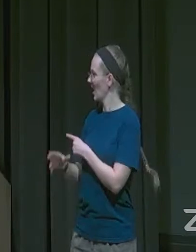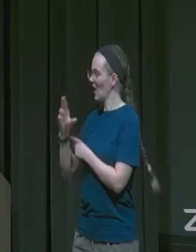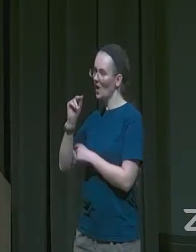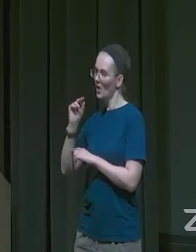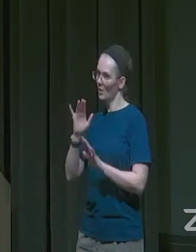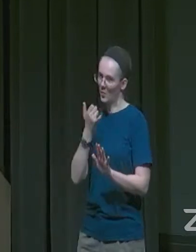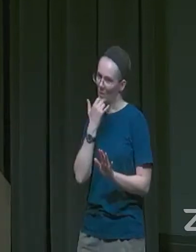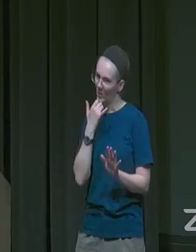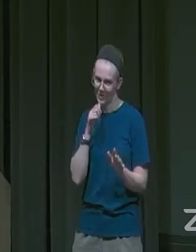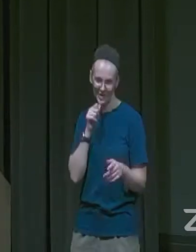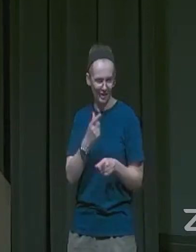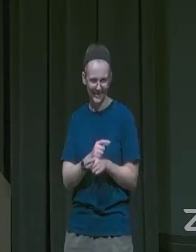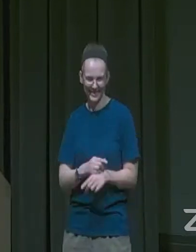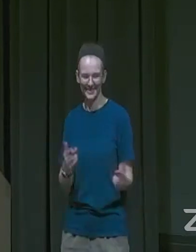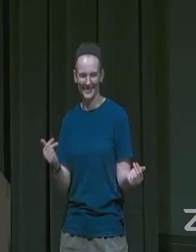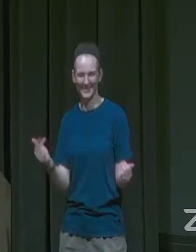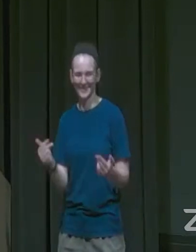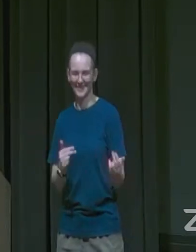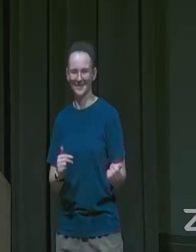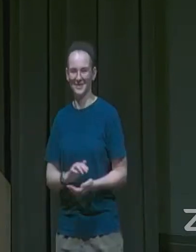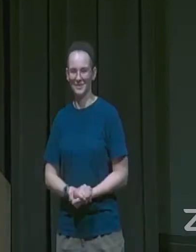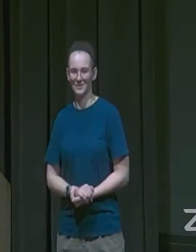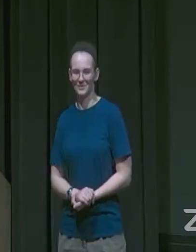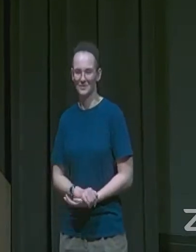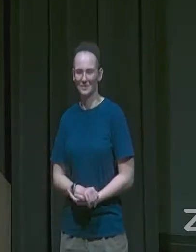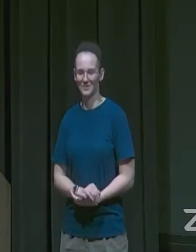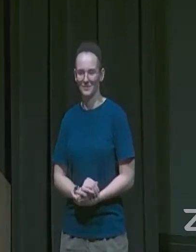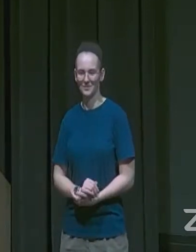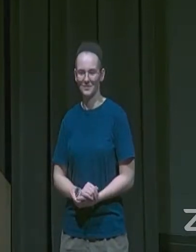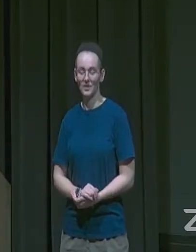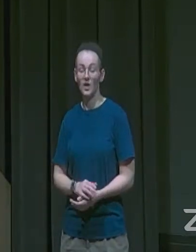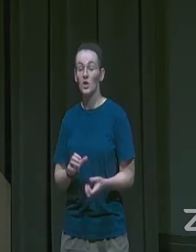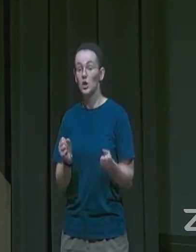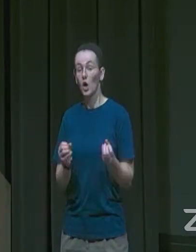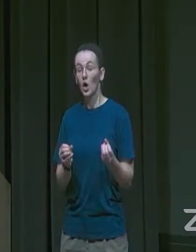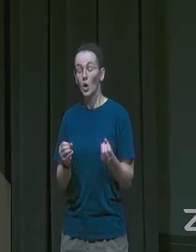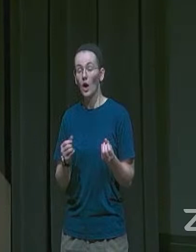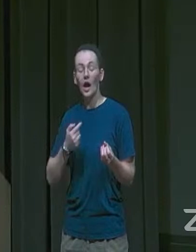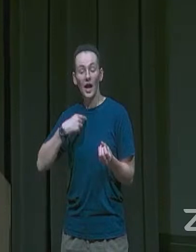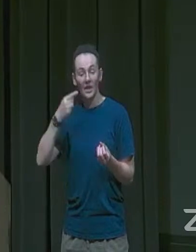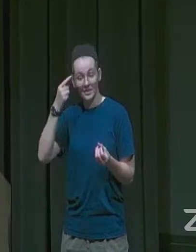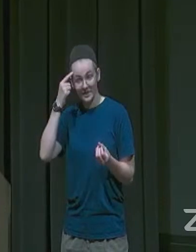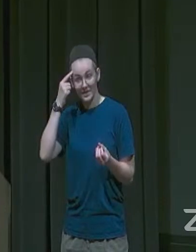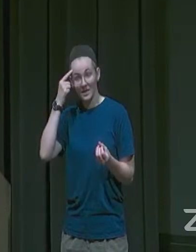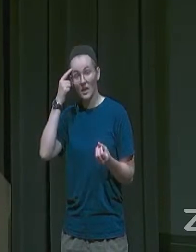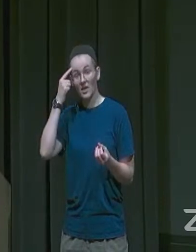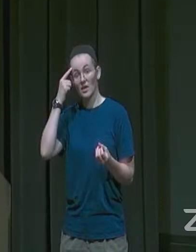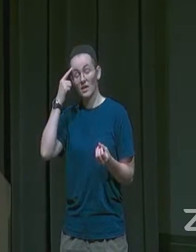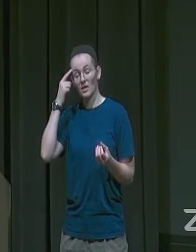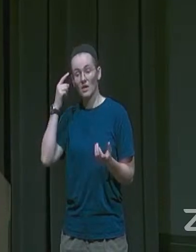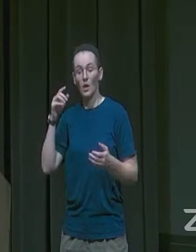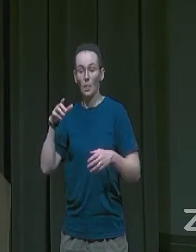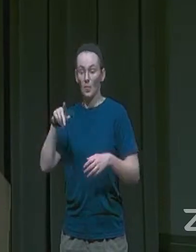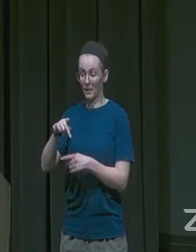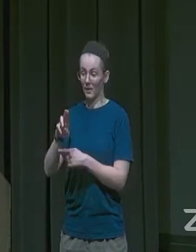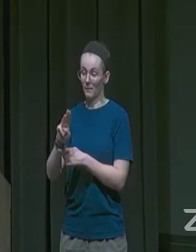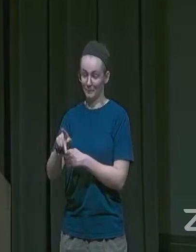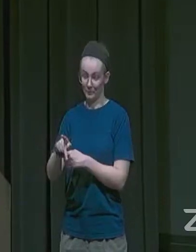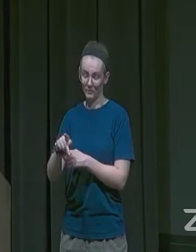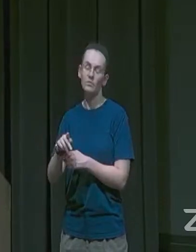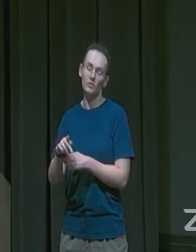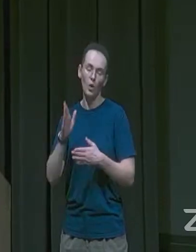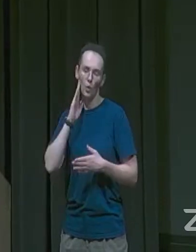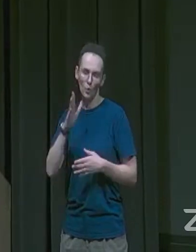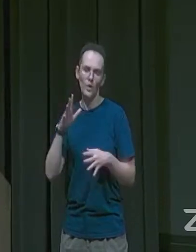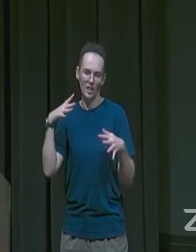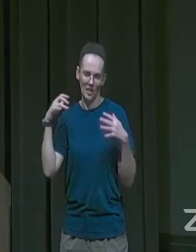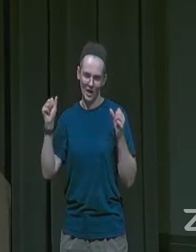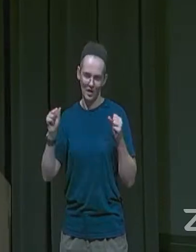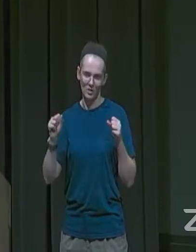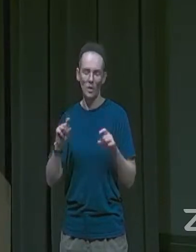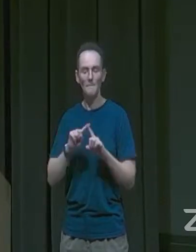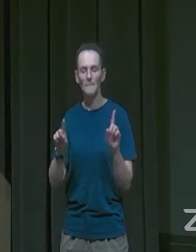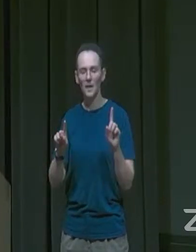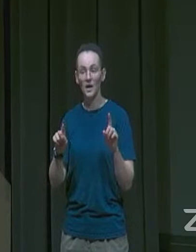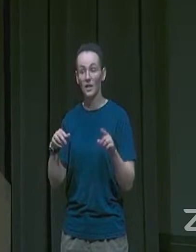correct um no I mean I think that the the pumps will be noisy uh but the the benefit of having